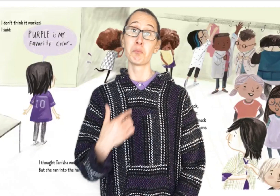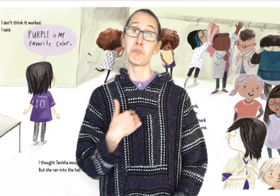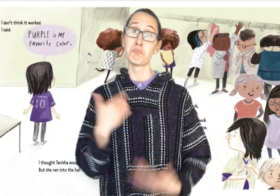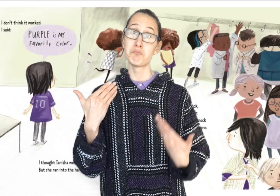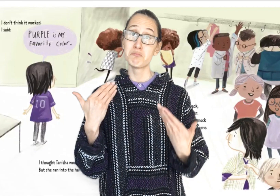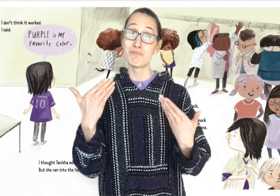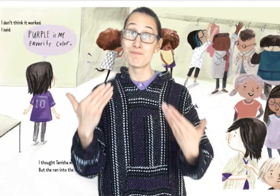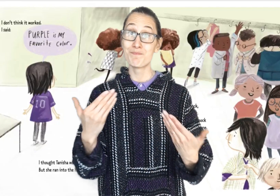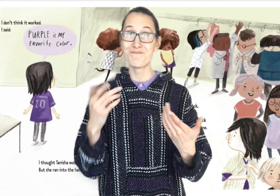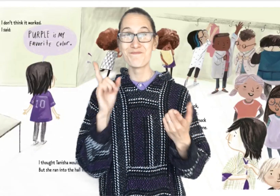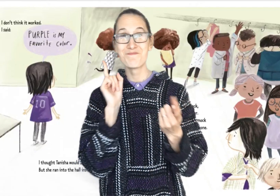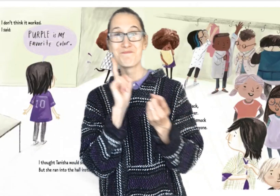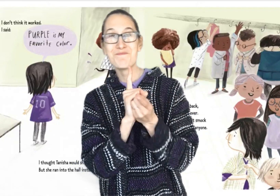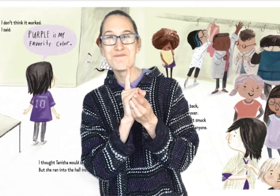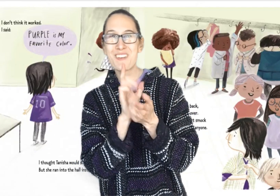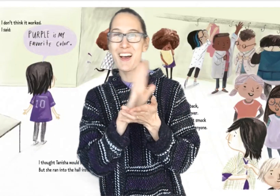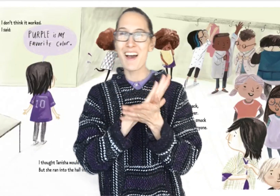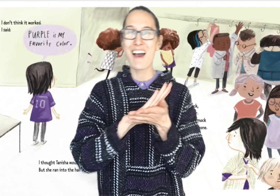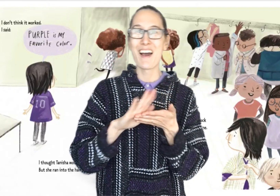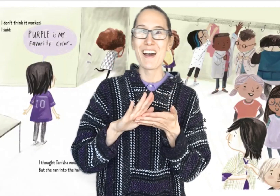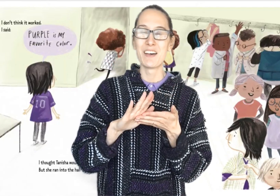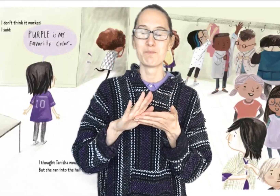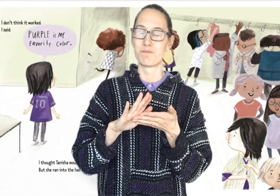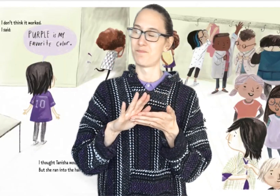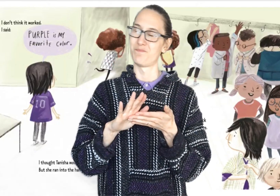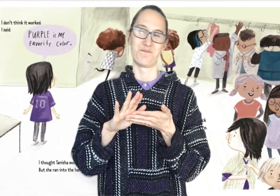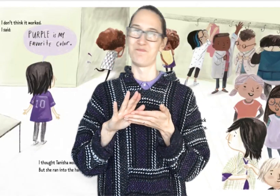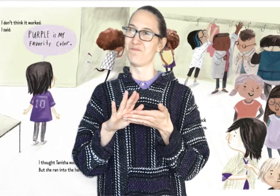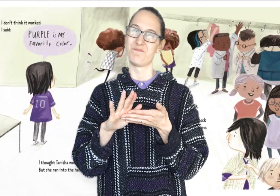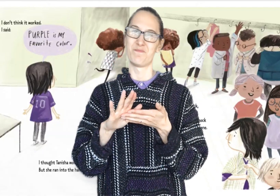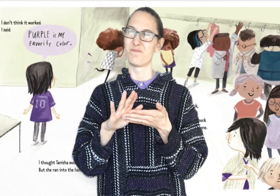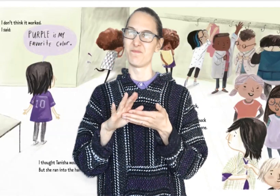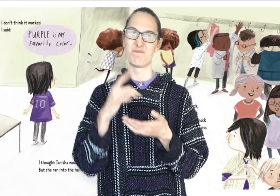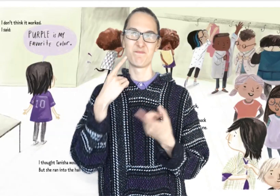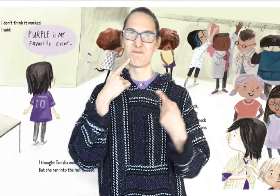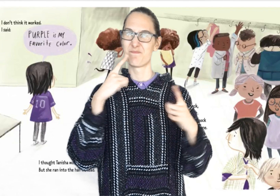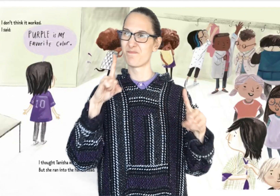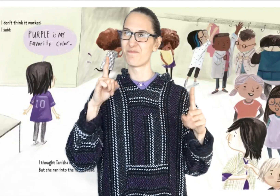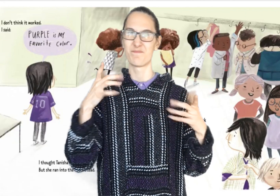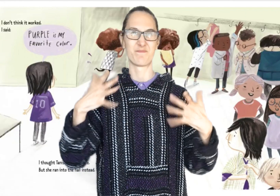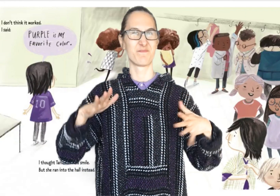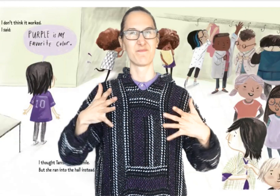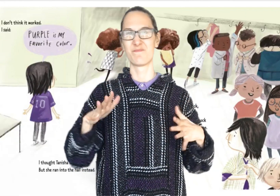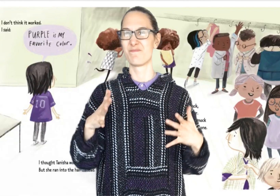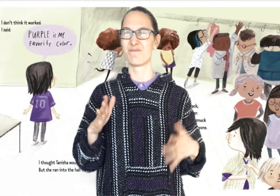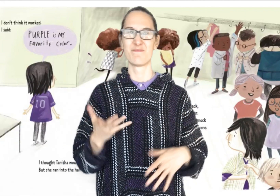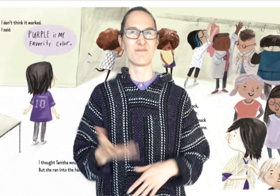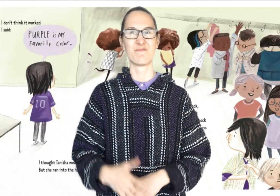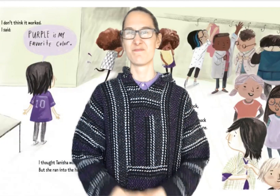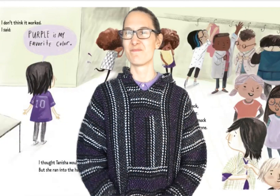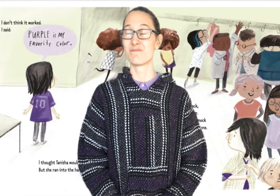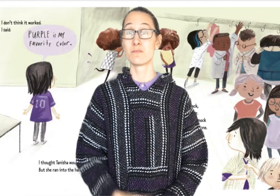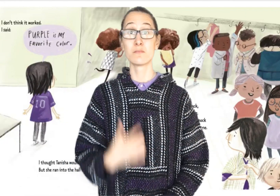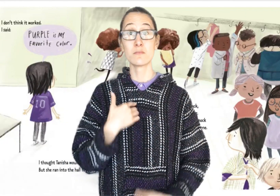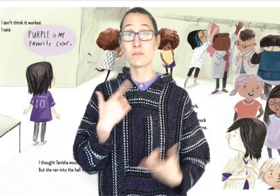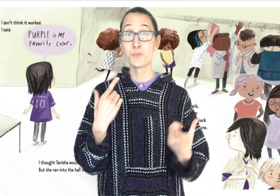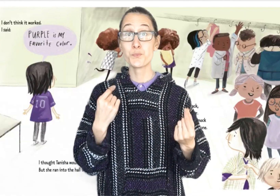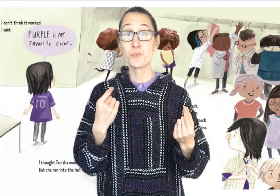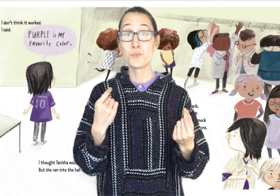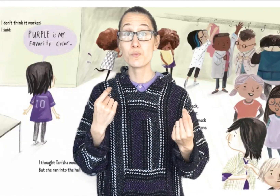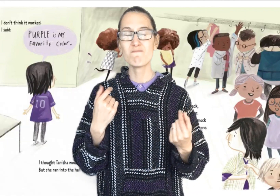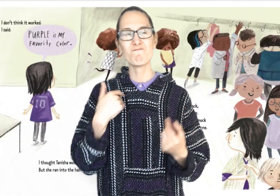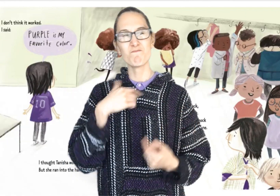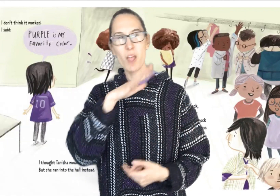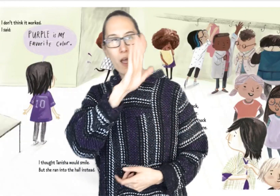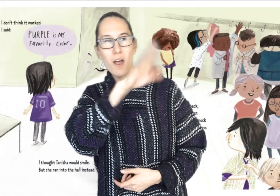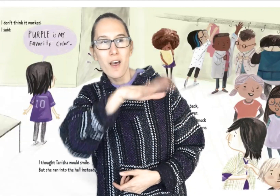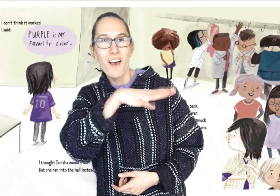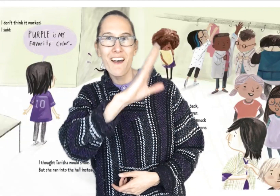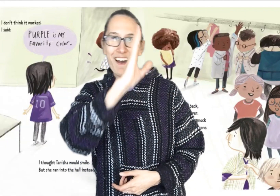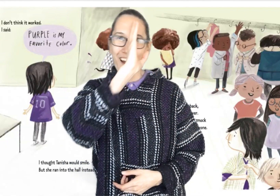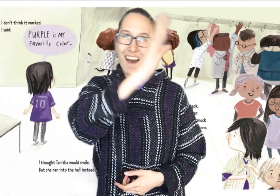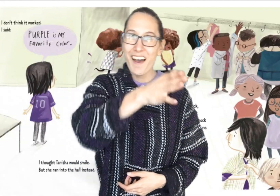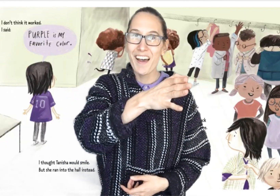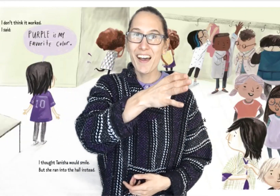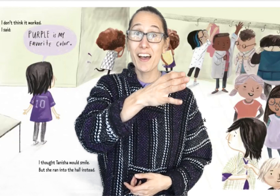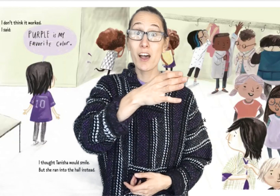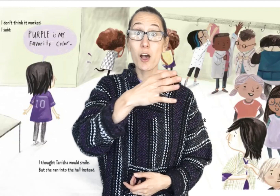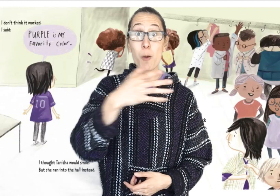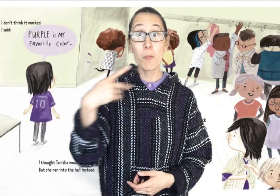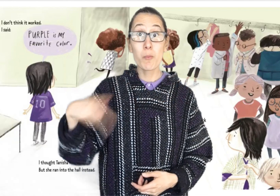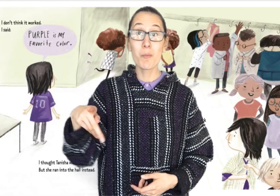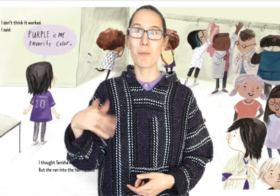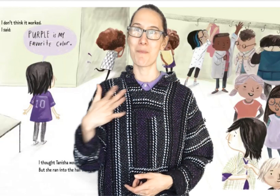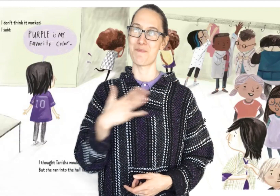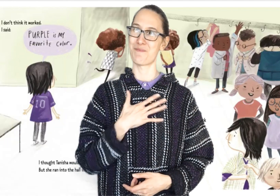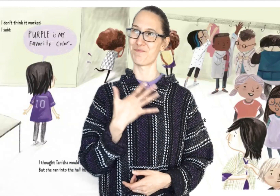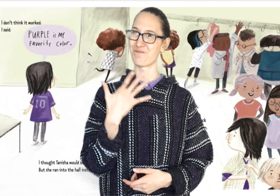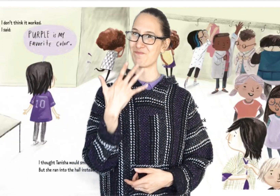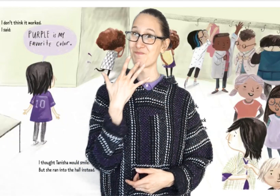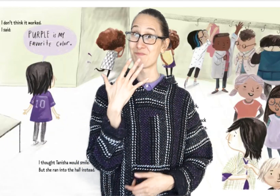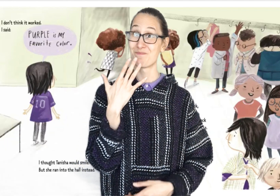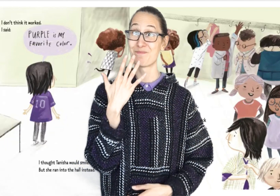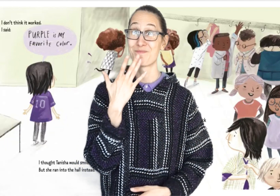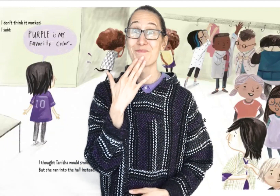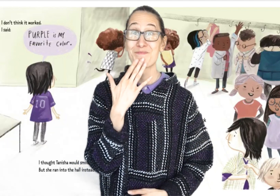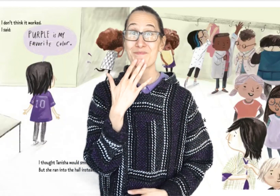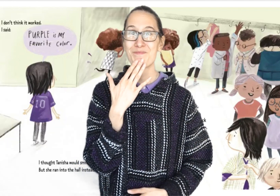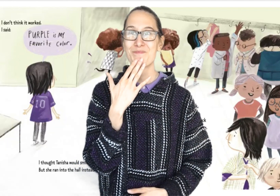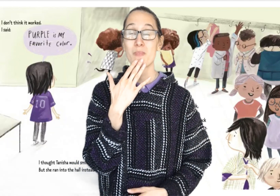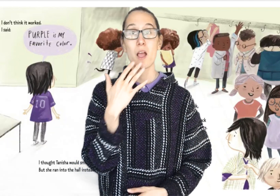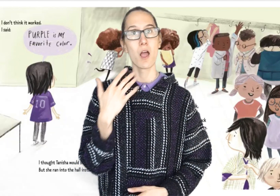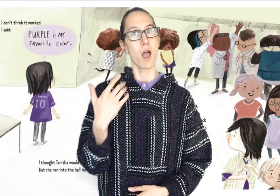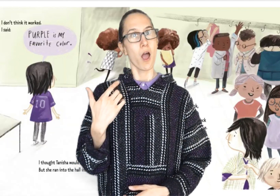I don't think it worked. I said: "Purple is my favorite color"